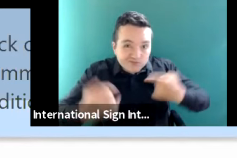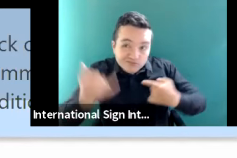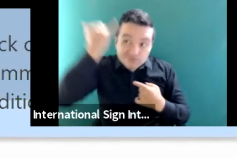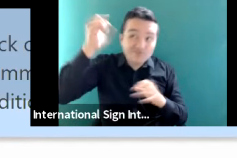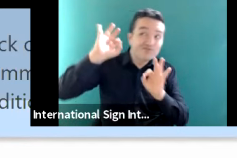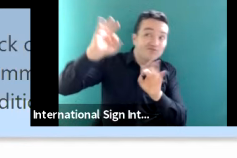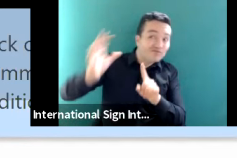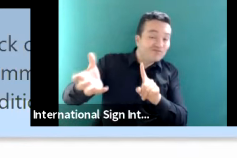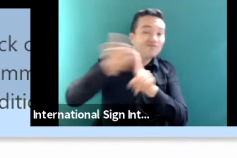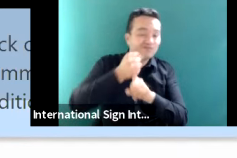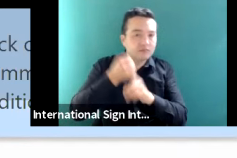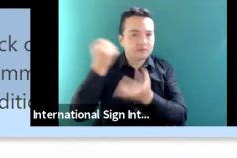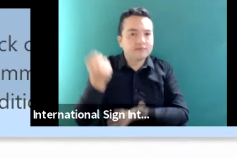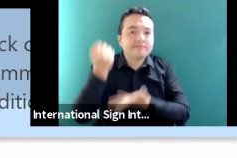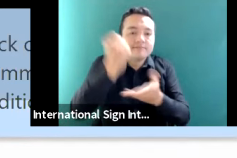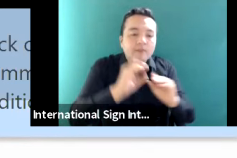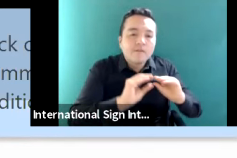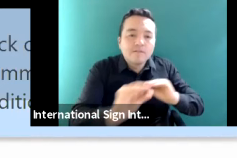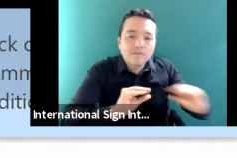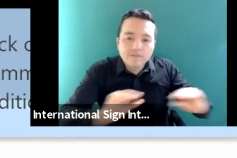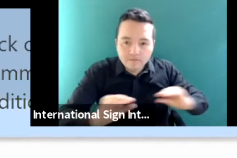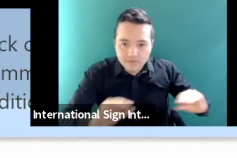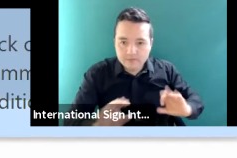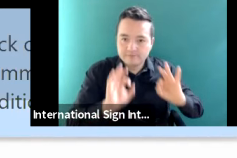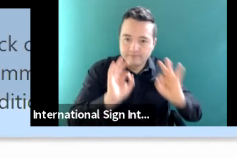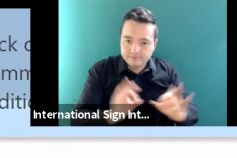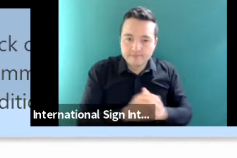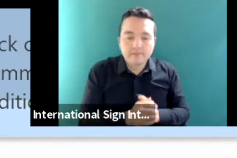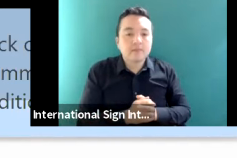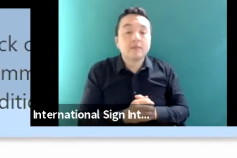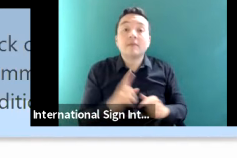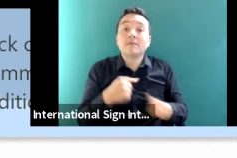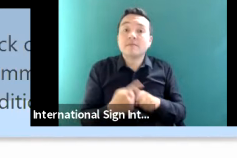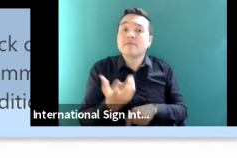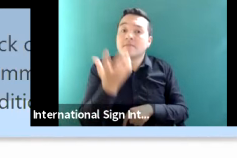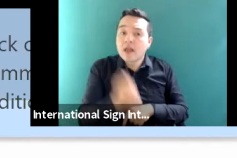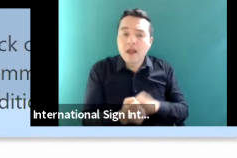Who participate in competition.